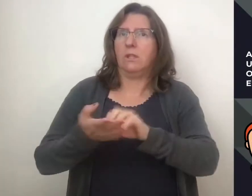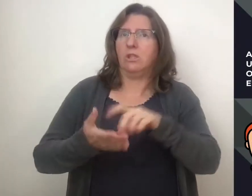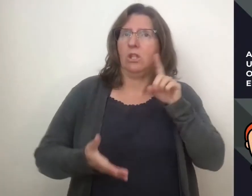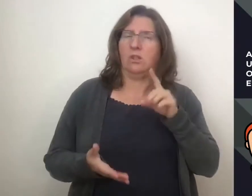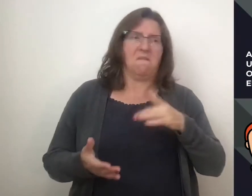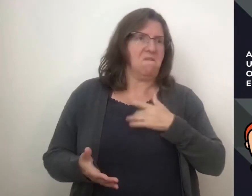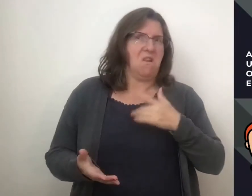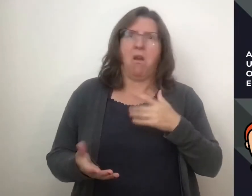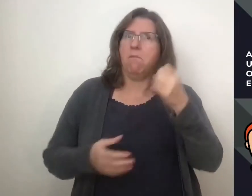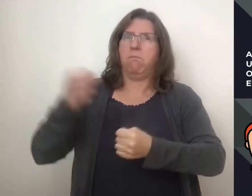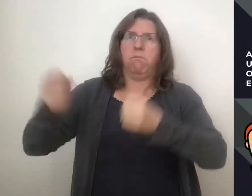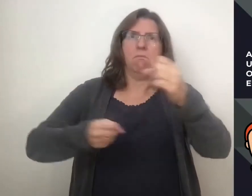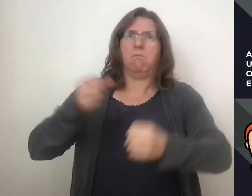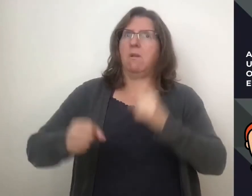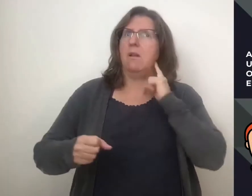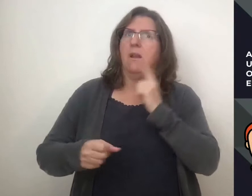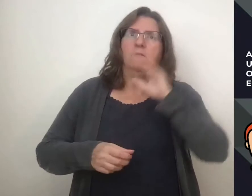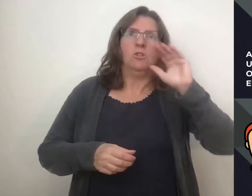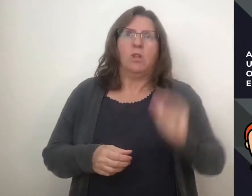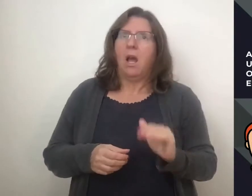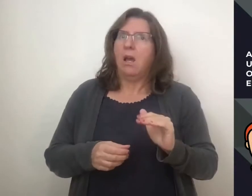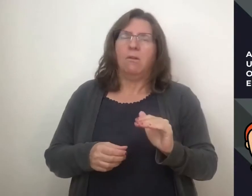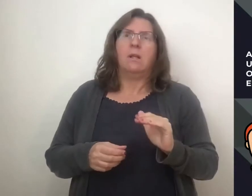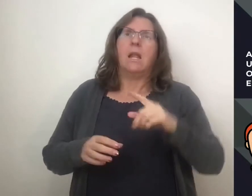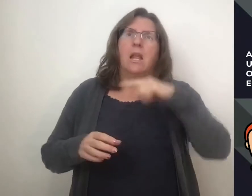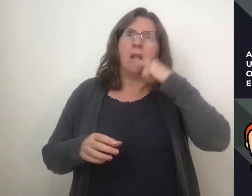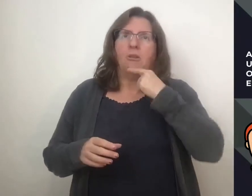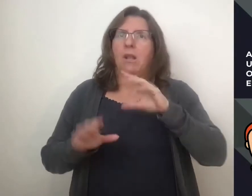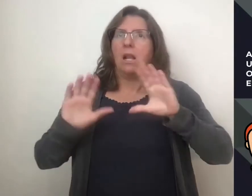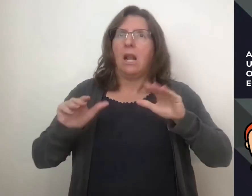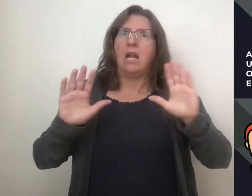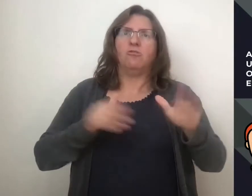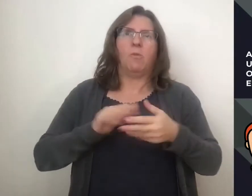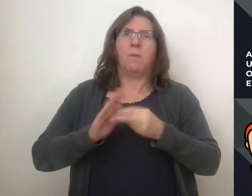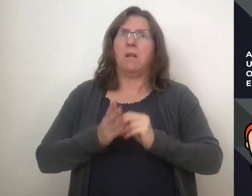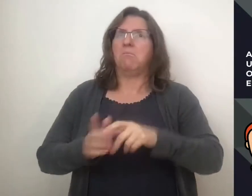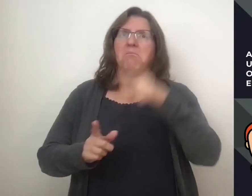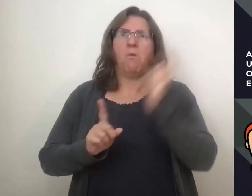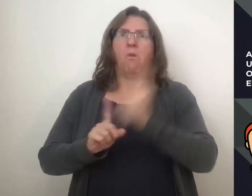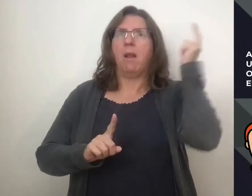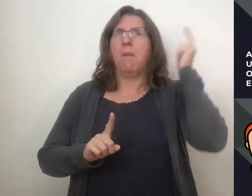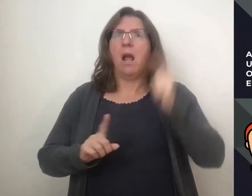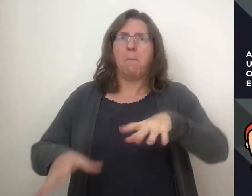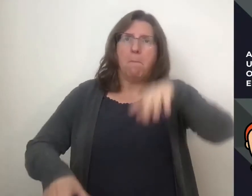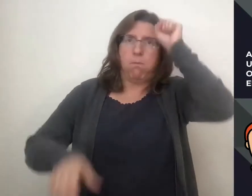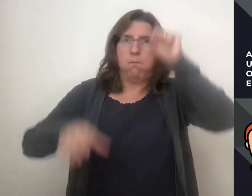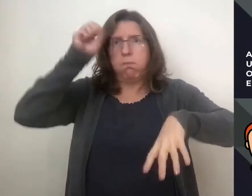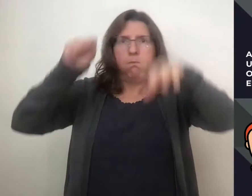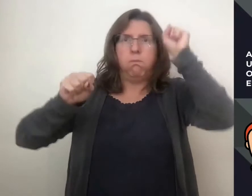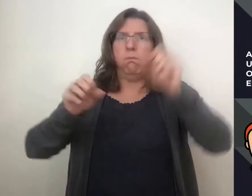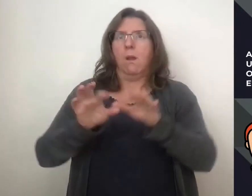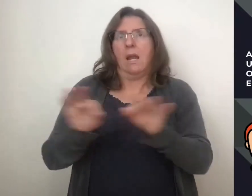They think the deaf child in their classroom is picking up language similar to their peers.